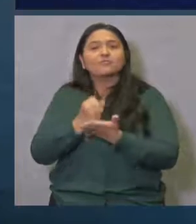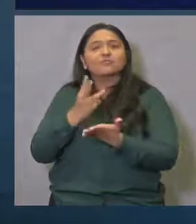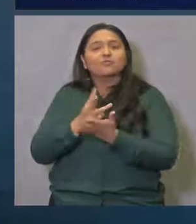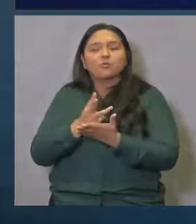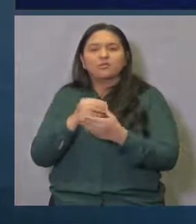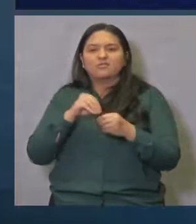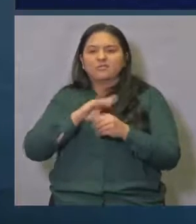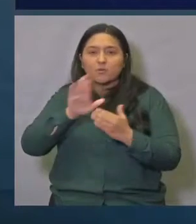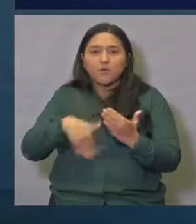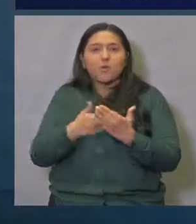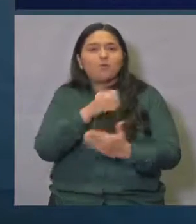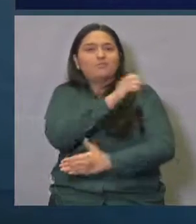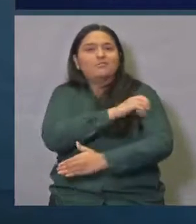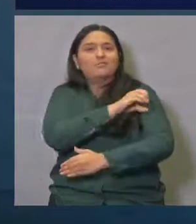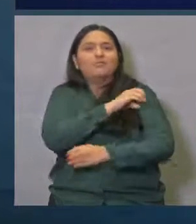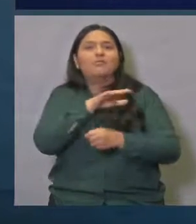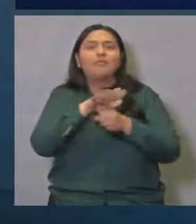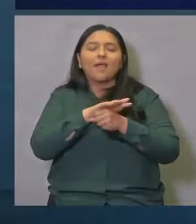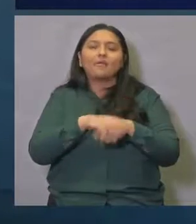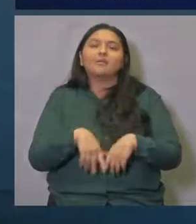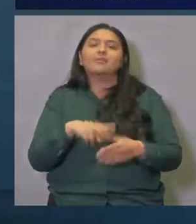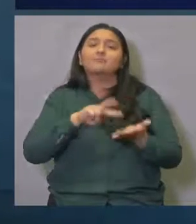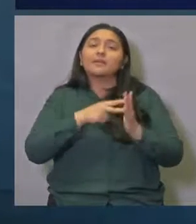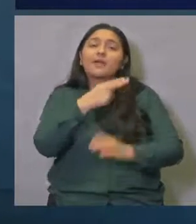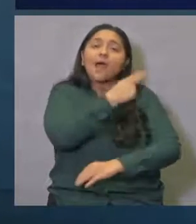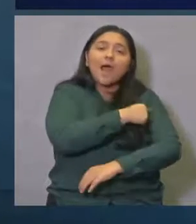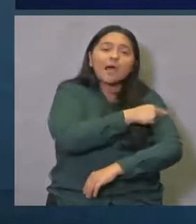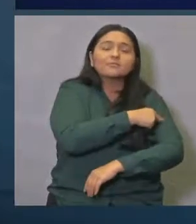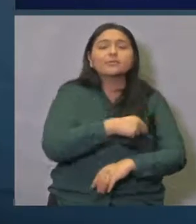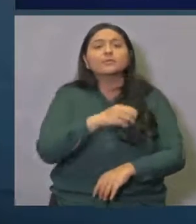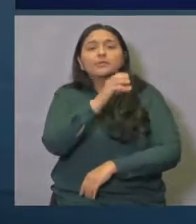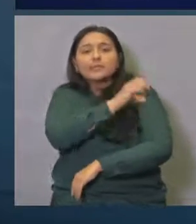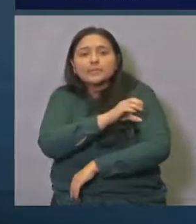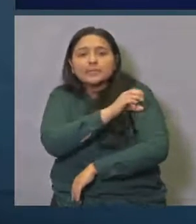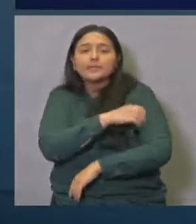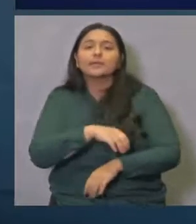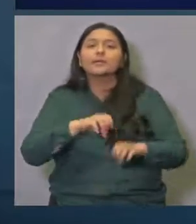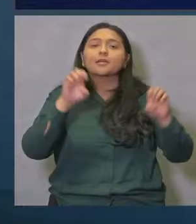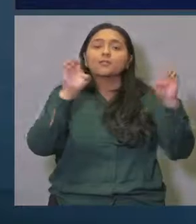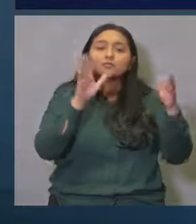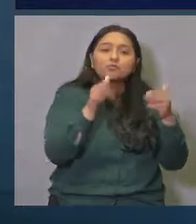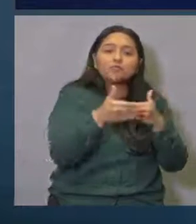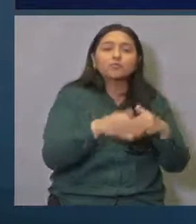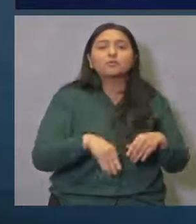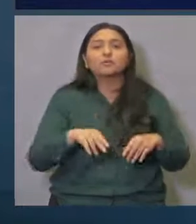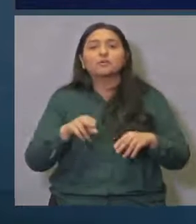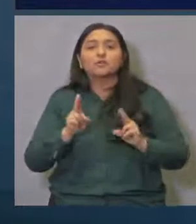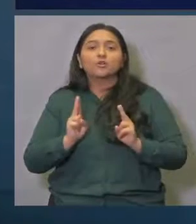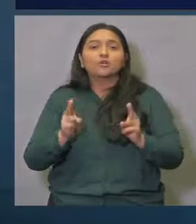AT DHS, WE HAVE SOCIAL WORKERS IN ALL CLINICAL AREAS.